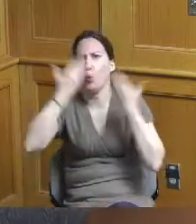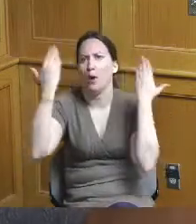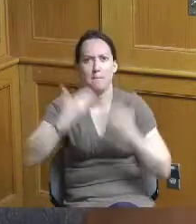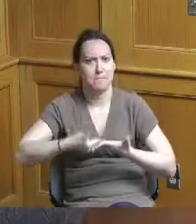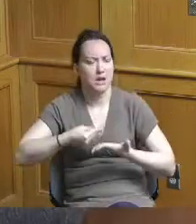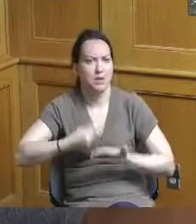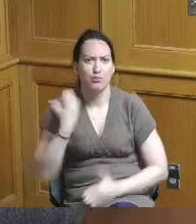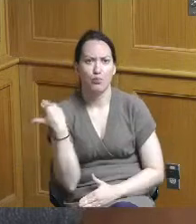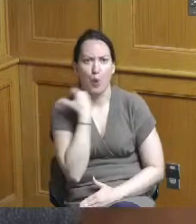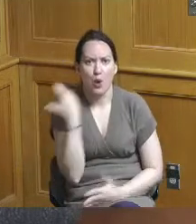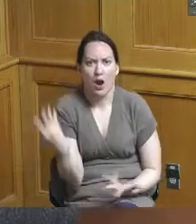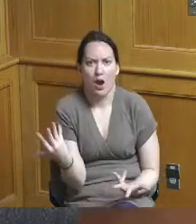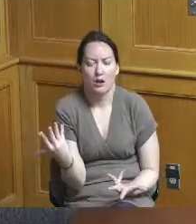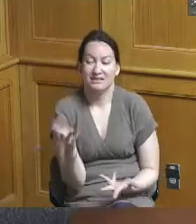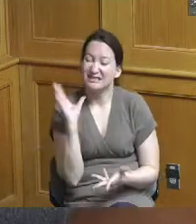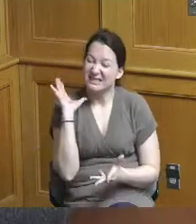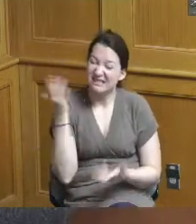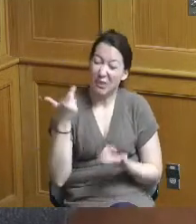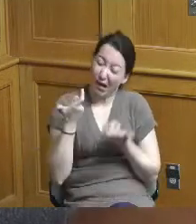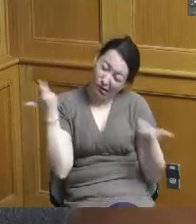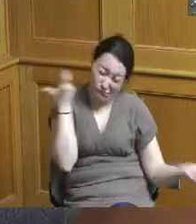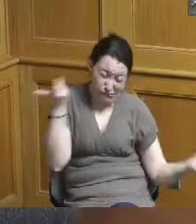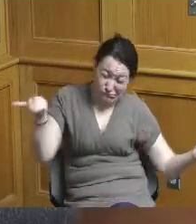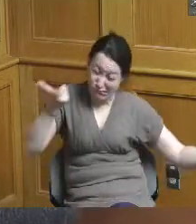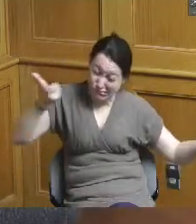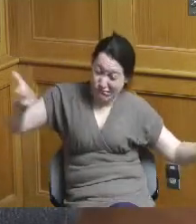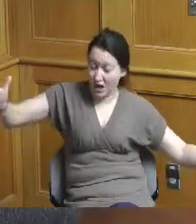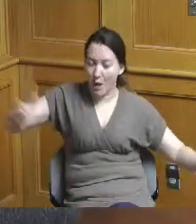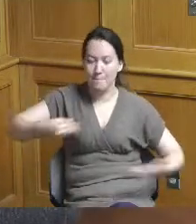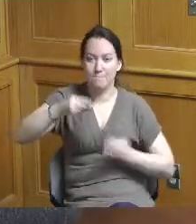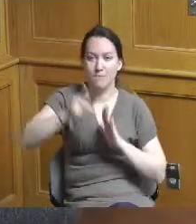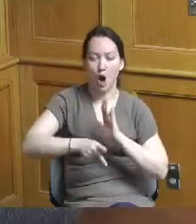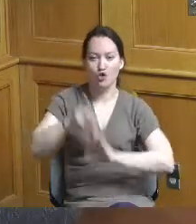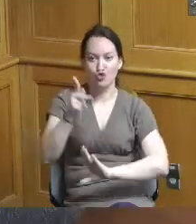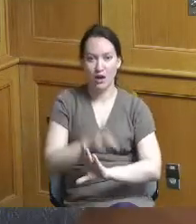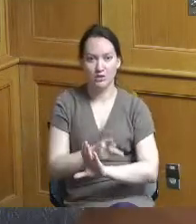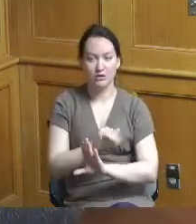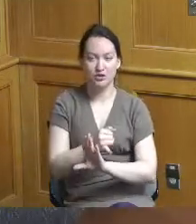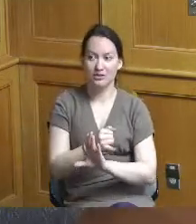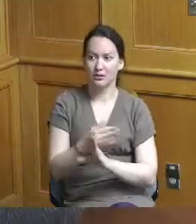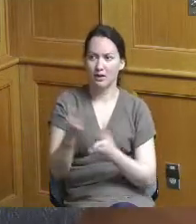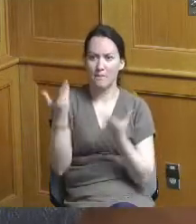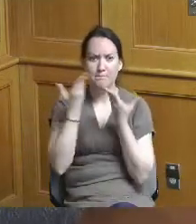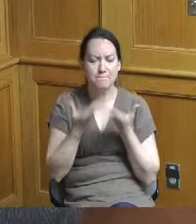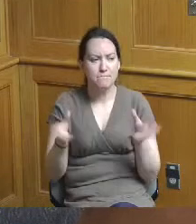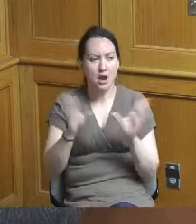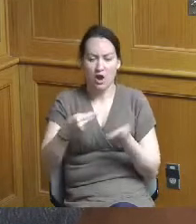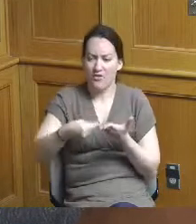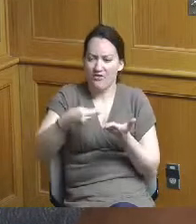right back with these huge projects with Public Funding and even though we say oh where that's